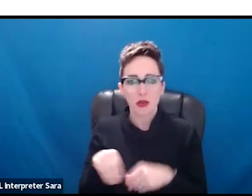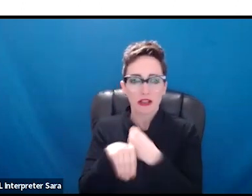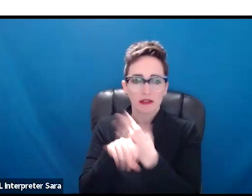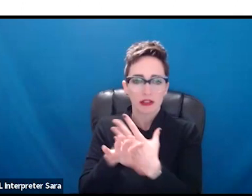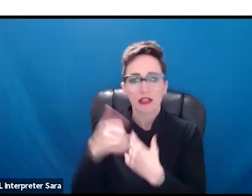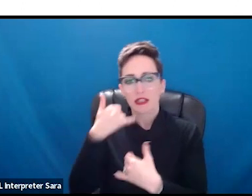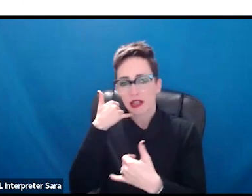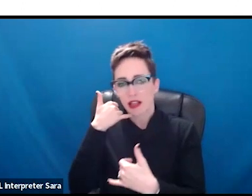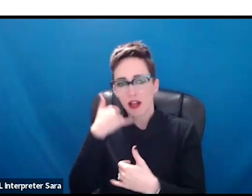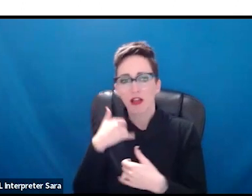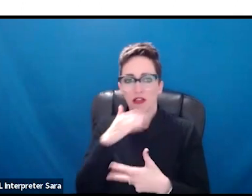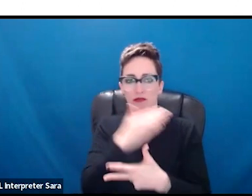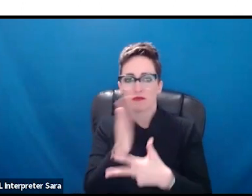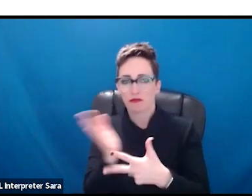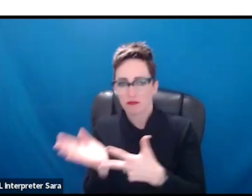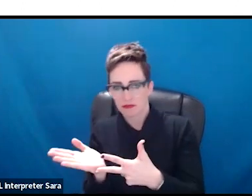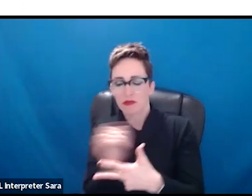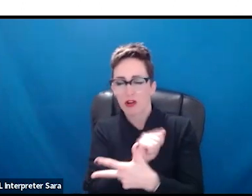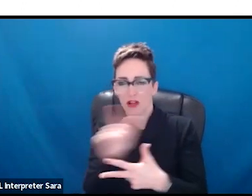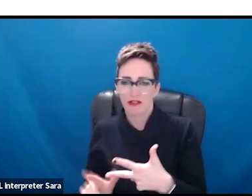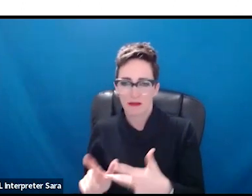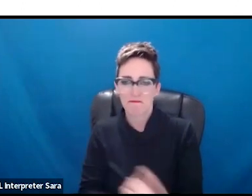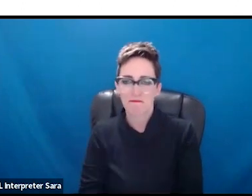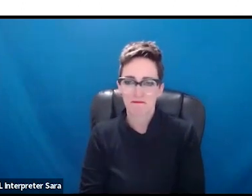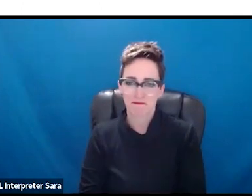Next slide, please. So what is the promise of